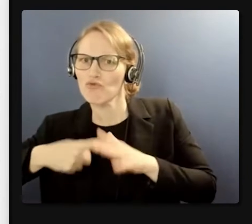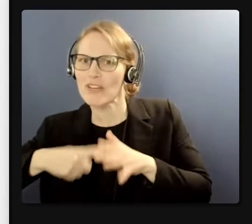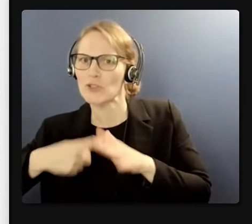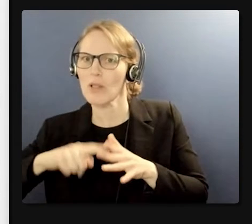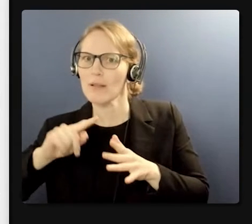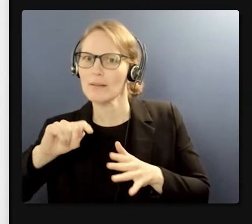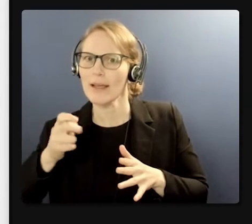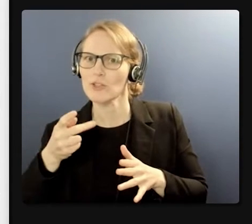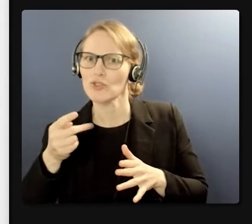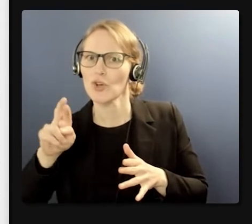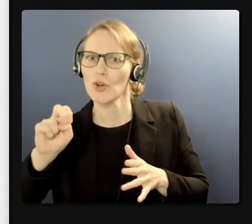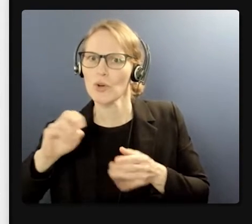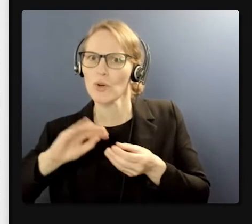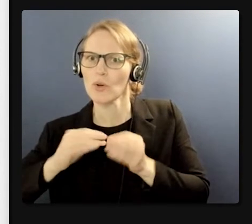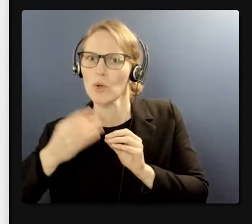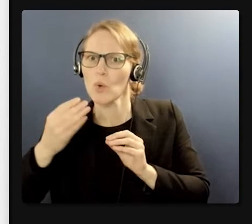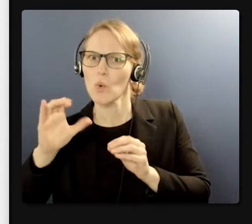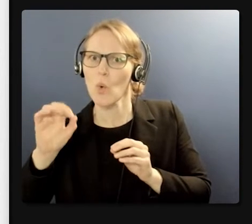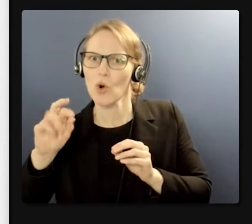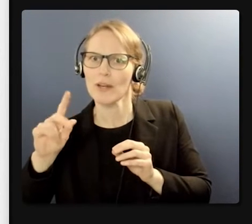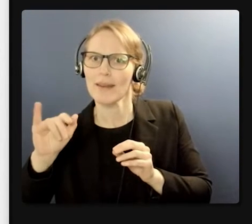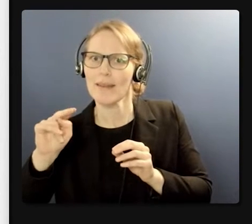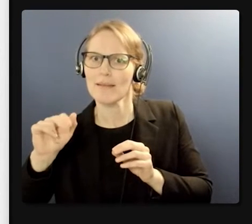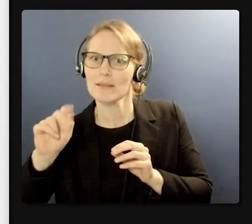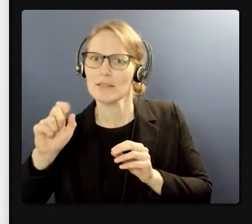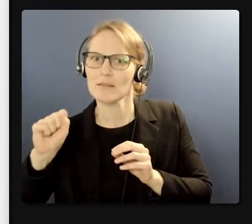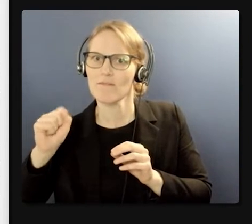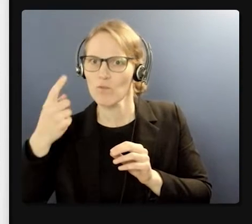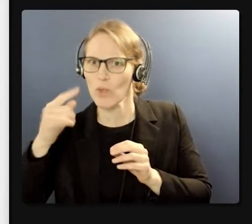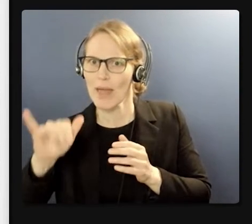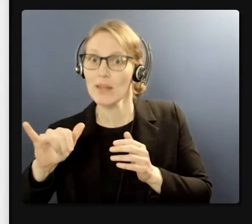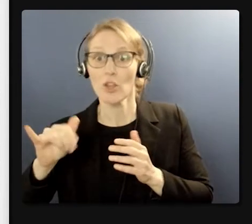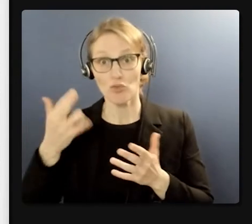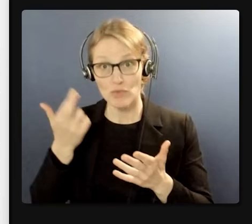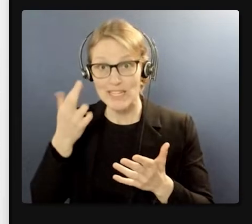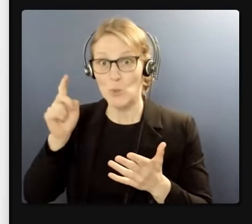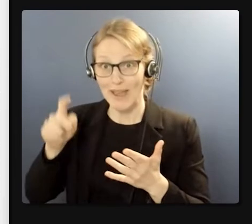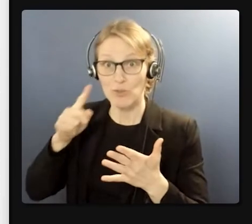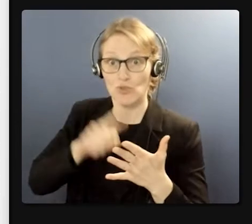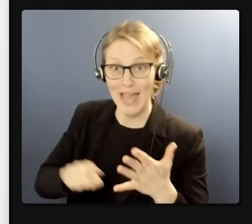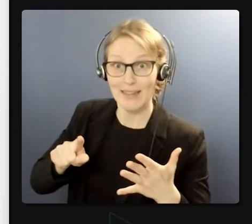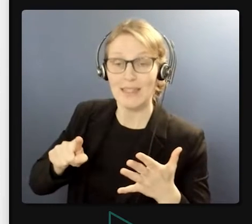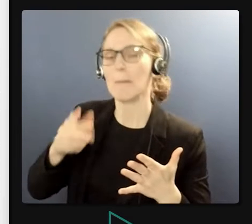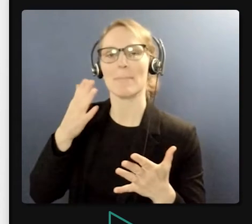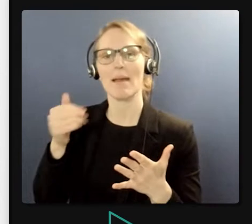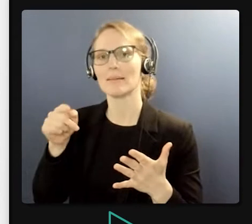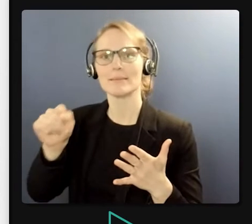And the reason you need to do that is because, since this was not a custom build for this purpose